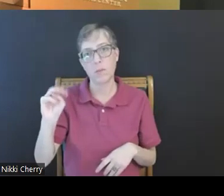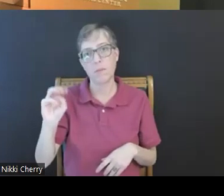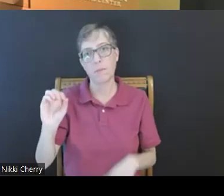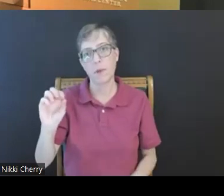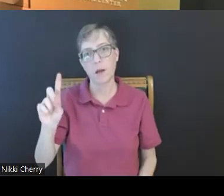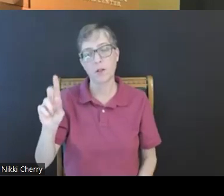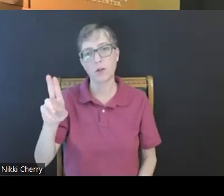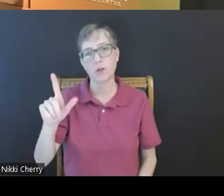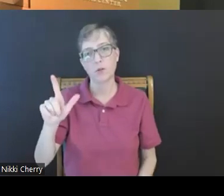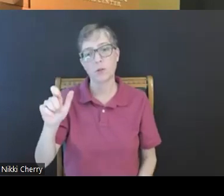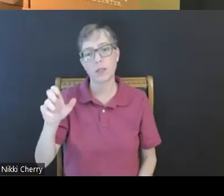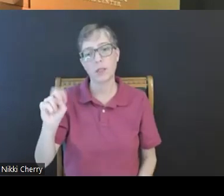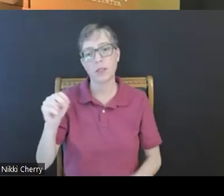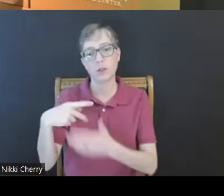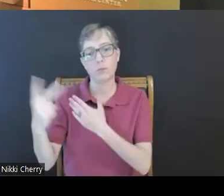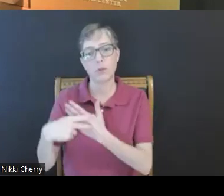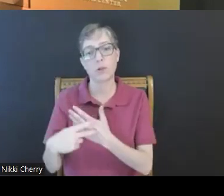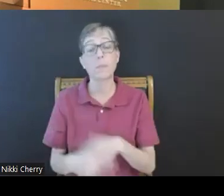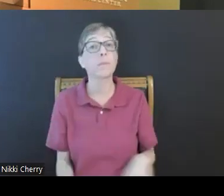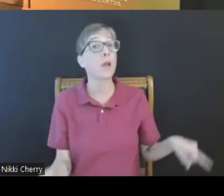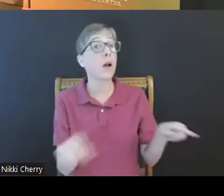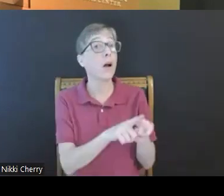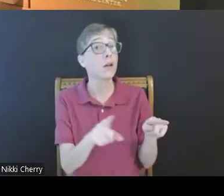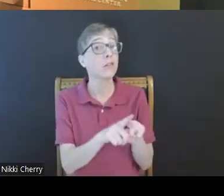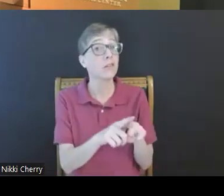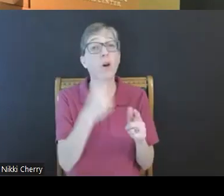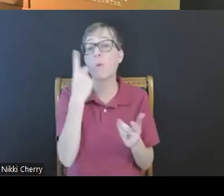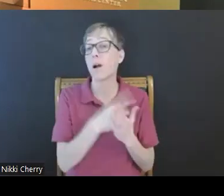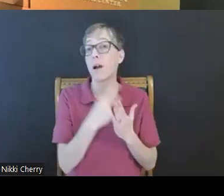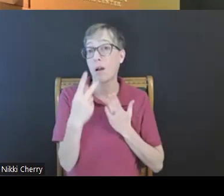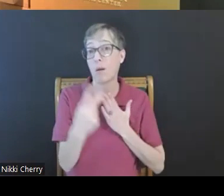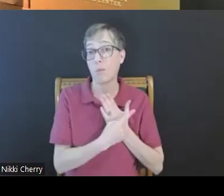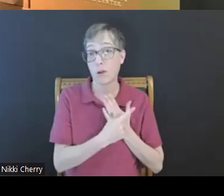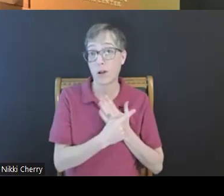that facility is an interesting program where we make ourselves available to any healthc care